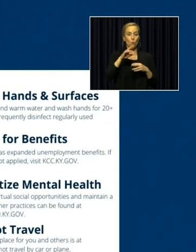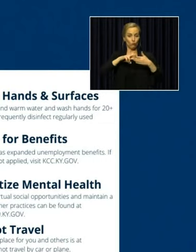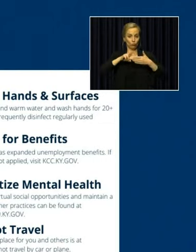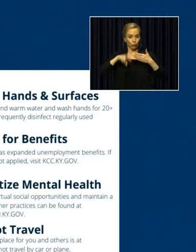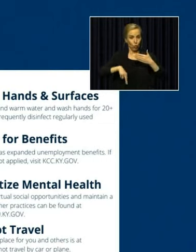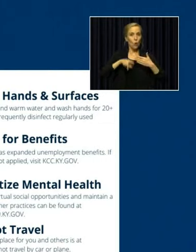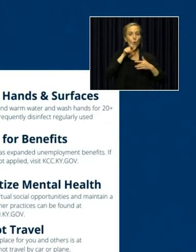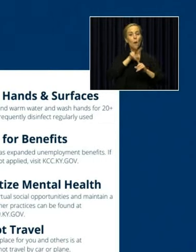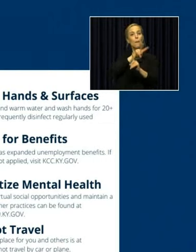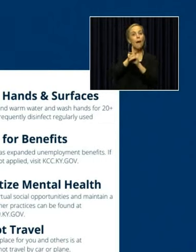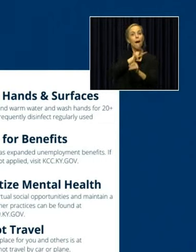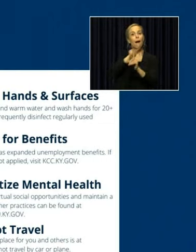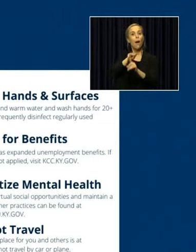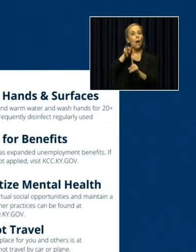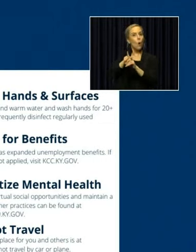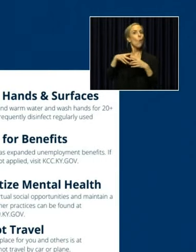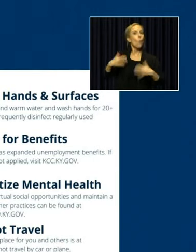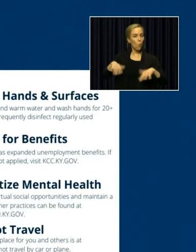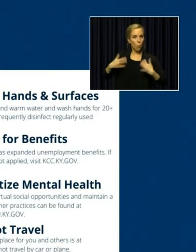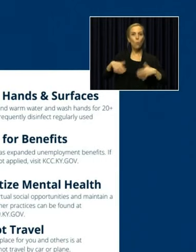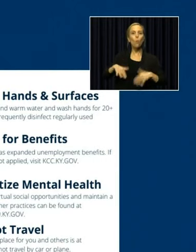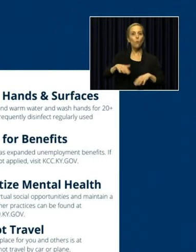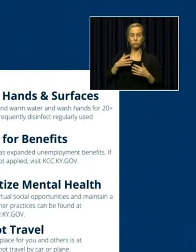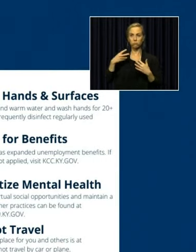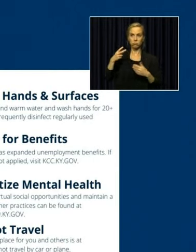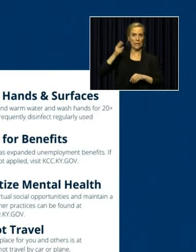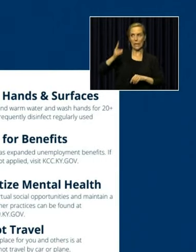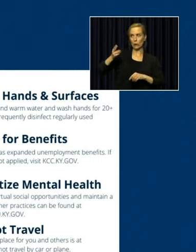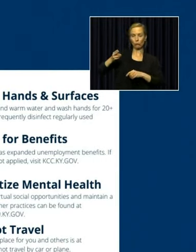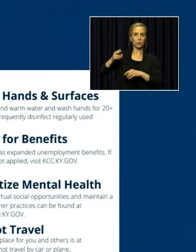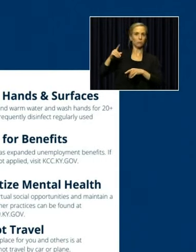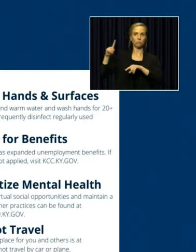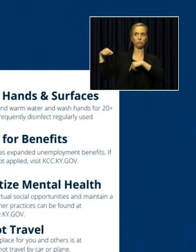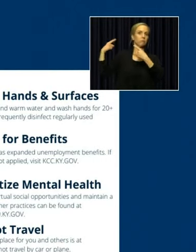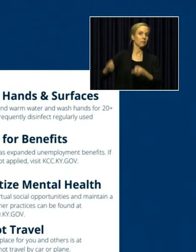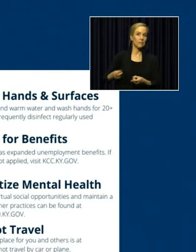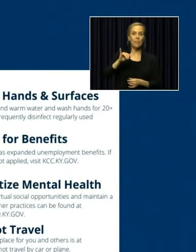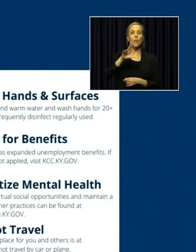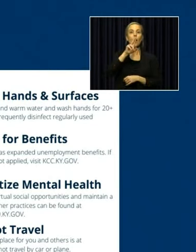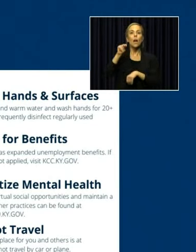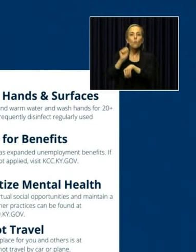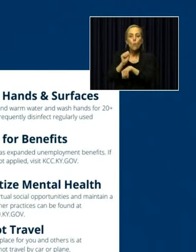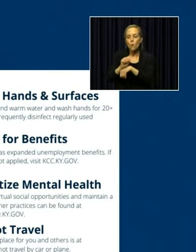14-DAY QUARANTINE UNLESS YOU'RE IN ONE OF THE THREE OR FOUR EXCEPTIONS THAT ARE WORK, CARING